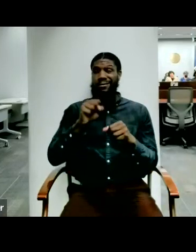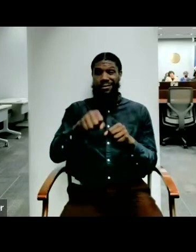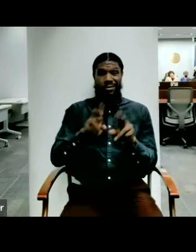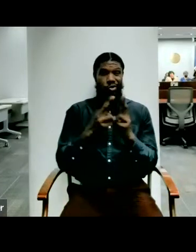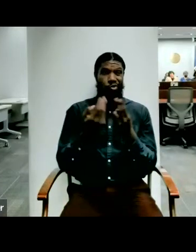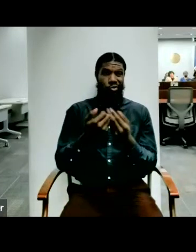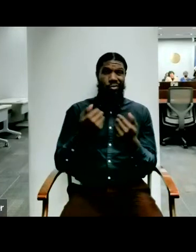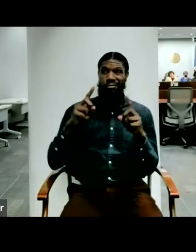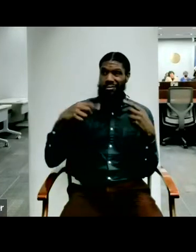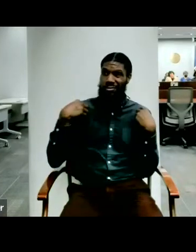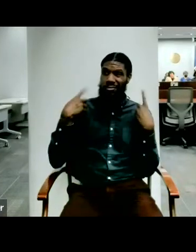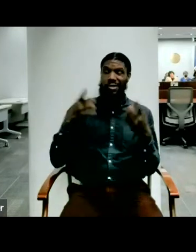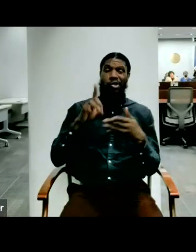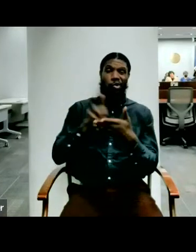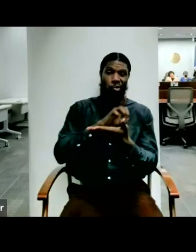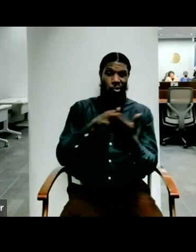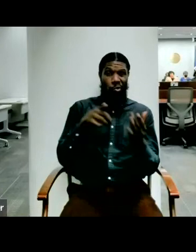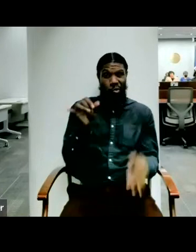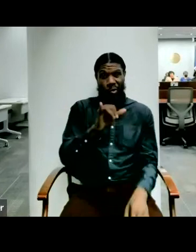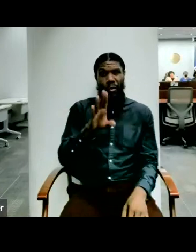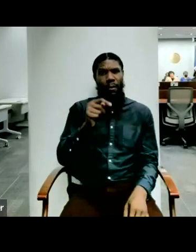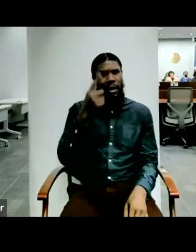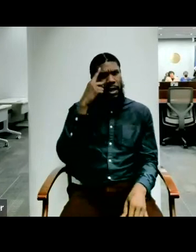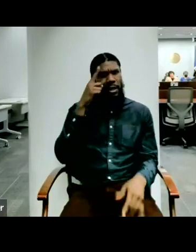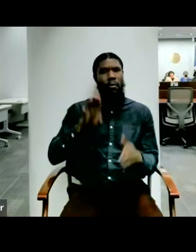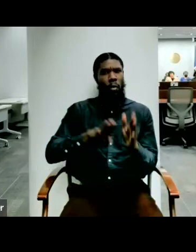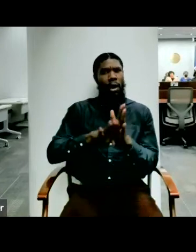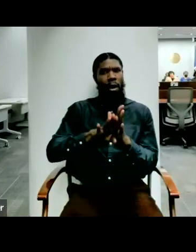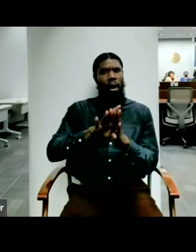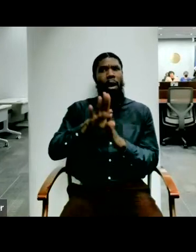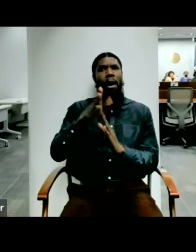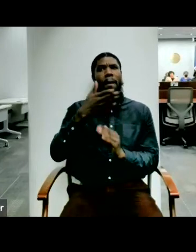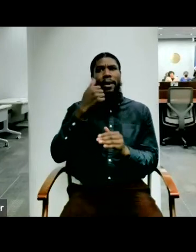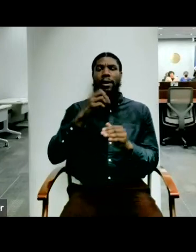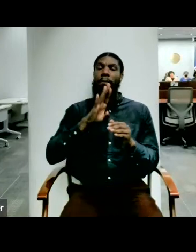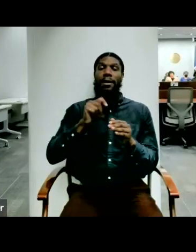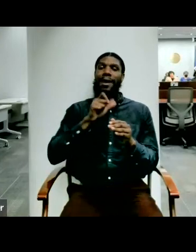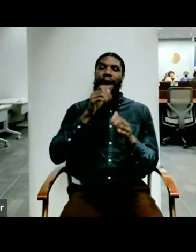think Unions have come a long way in it that regard. But it's not done and so um I think